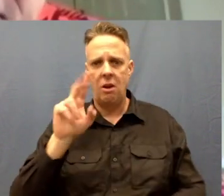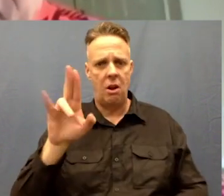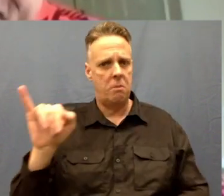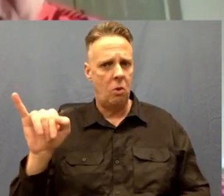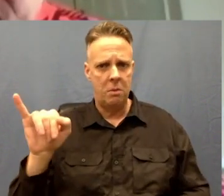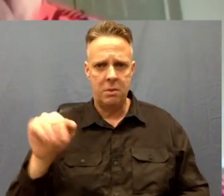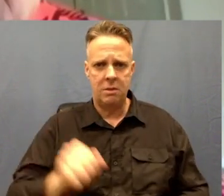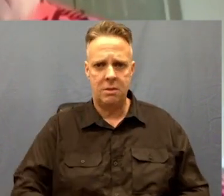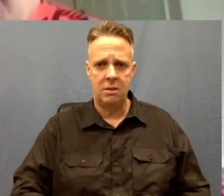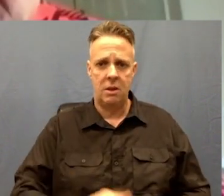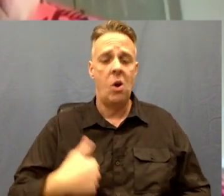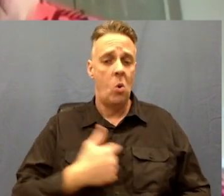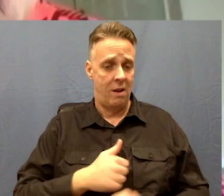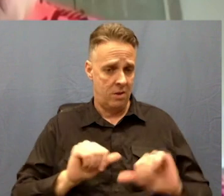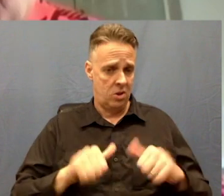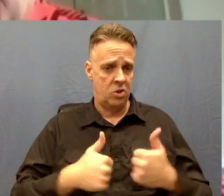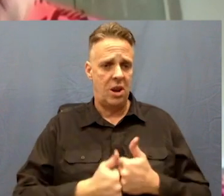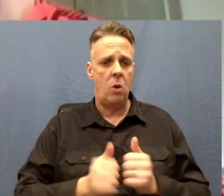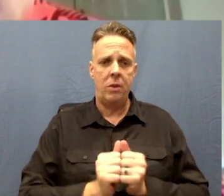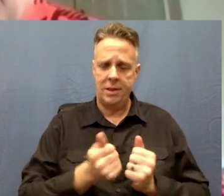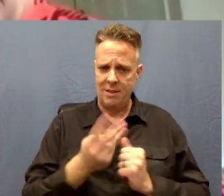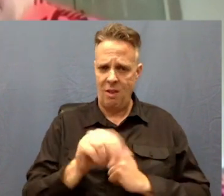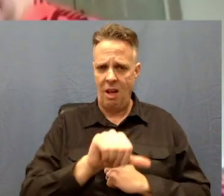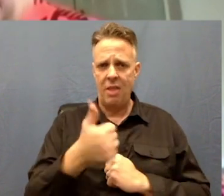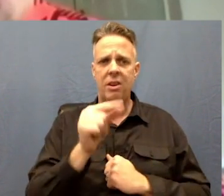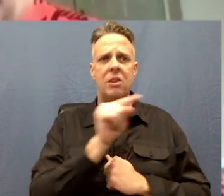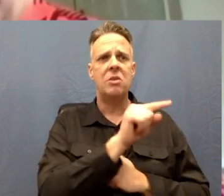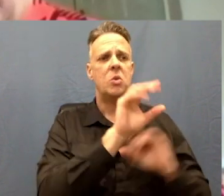LIKE WITH THE OTHER COMMUNITIES AND SO FORTH. AND THAT'S WHY IT'S VERY IMPORTANT FOR US TO BE PART OF